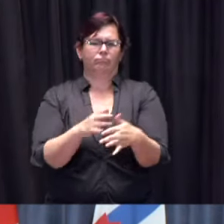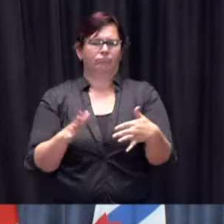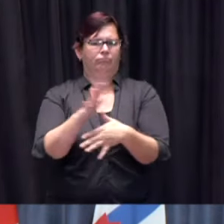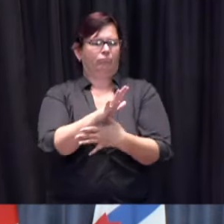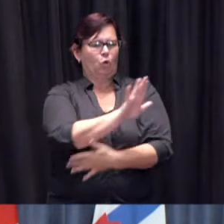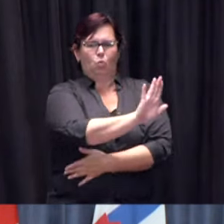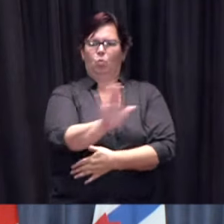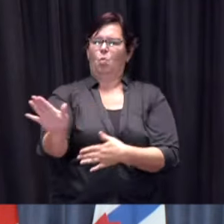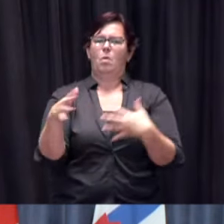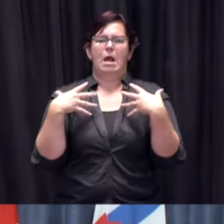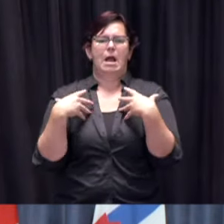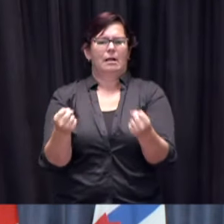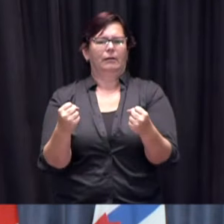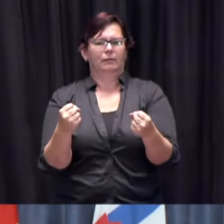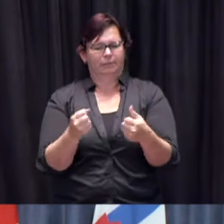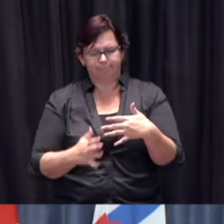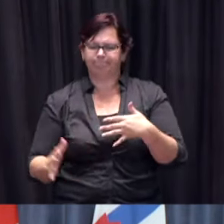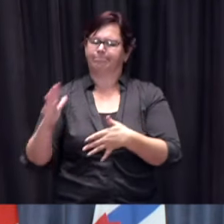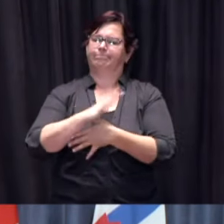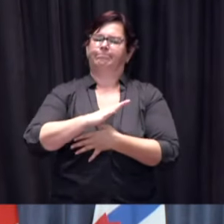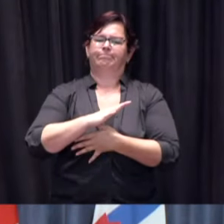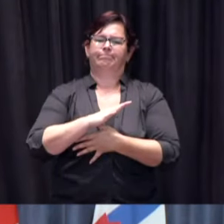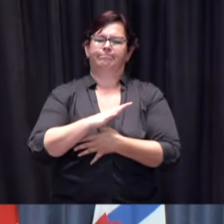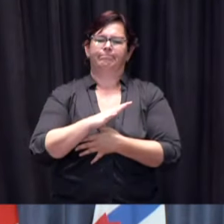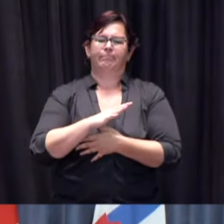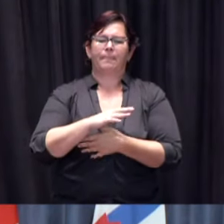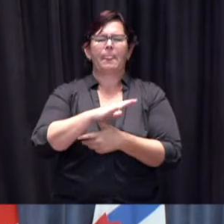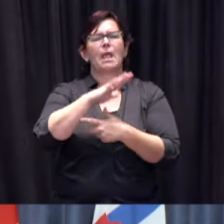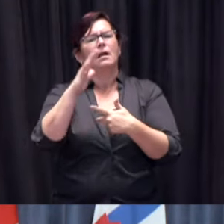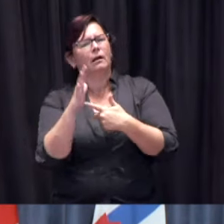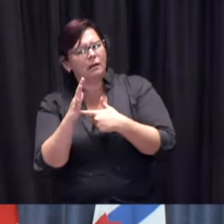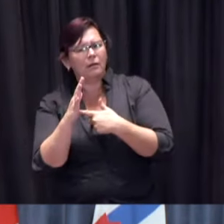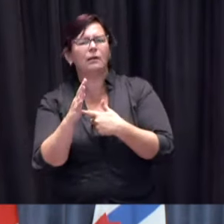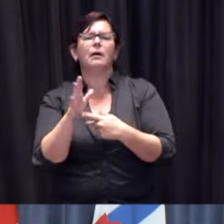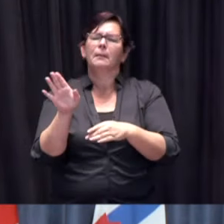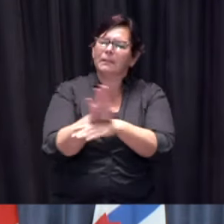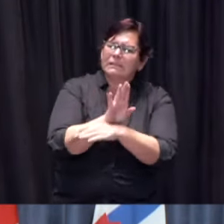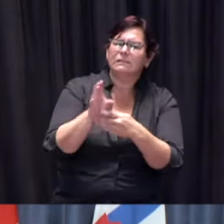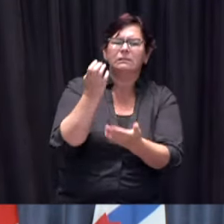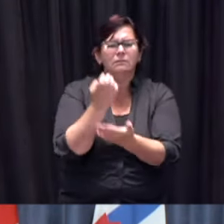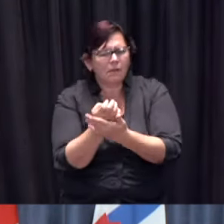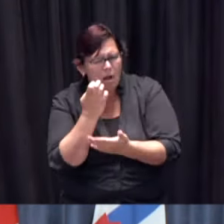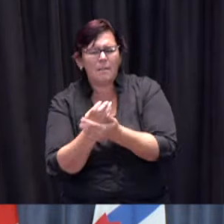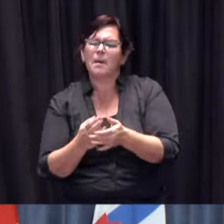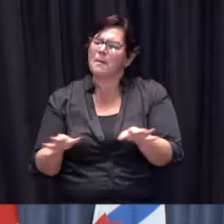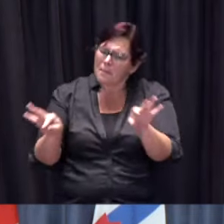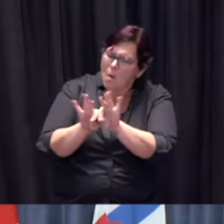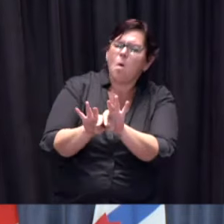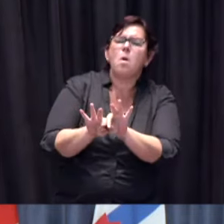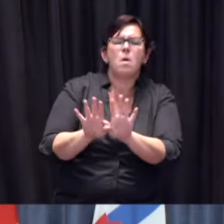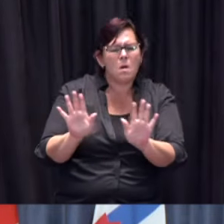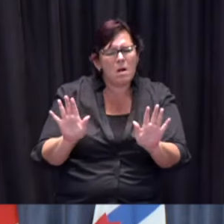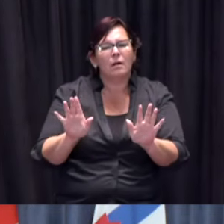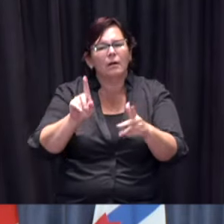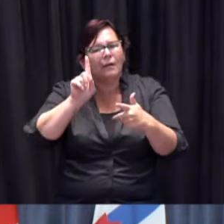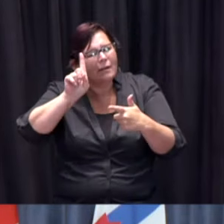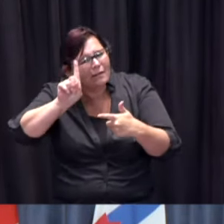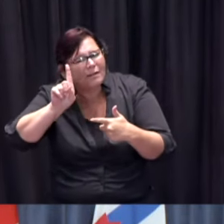and business is very important the economy is important but we also want to ensure that we do the right things to protect